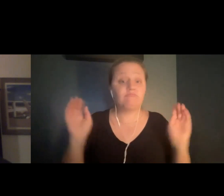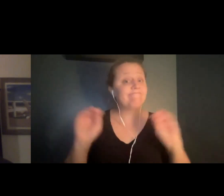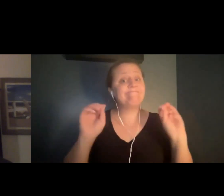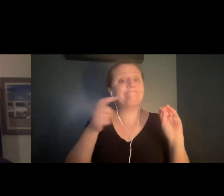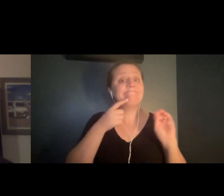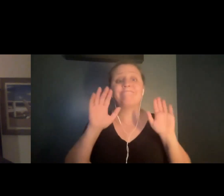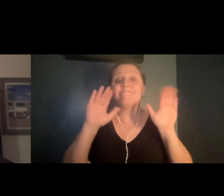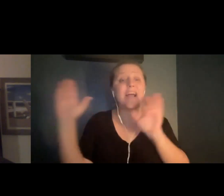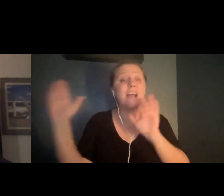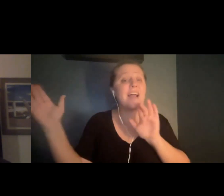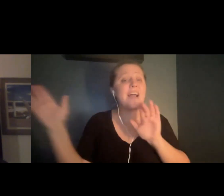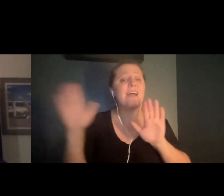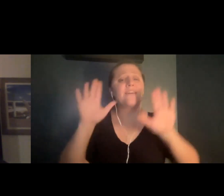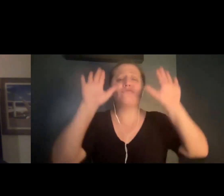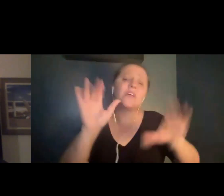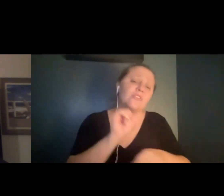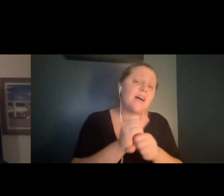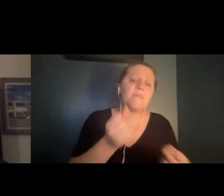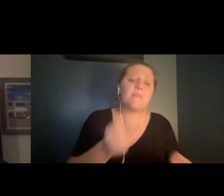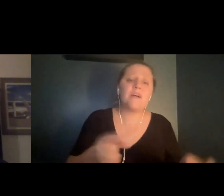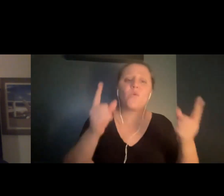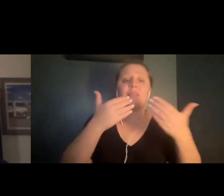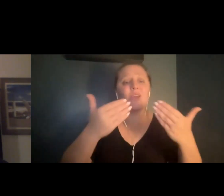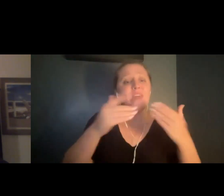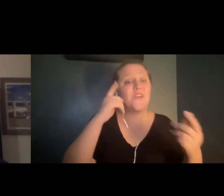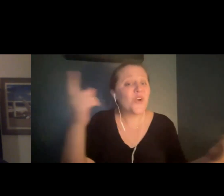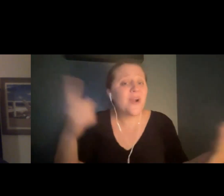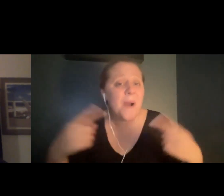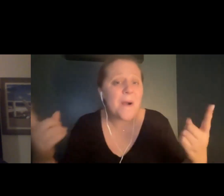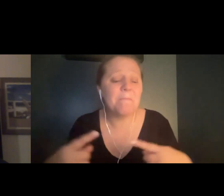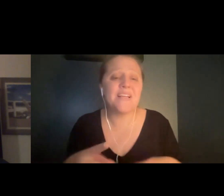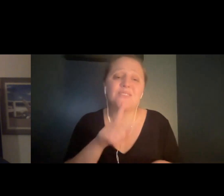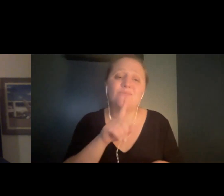an excellent job, thank you everyone for attending. We are so grateful for your